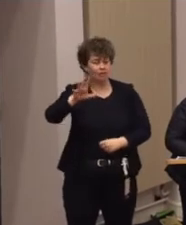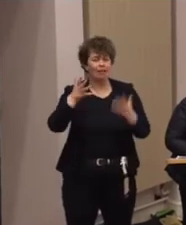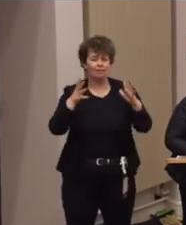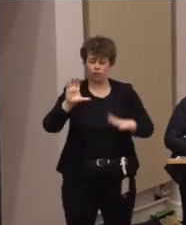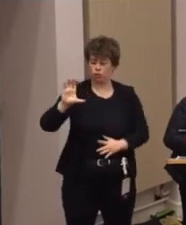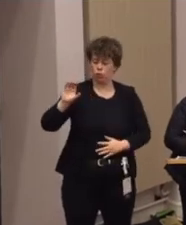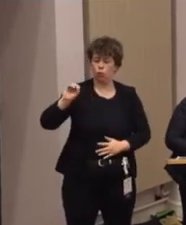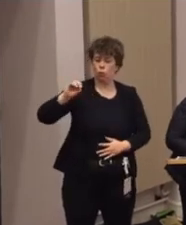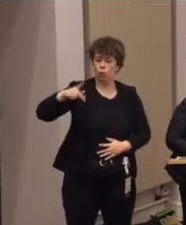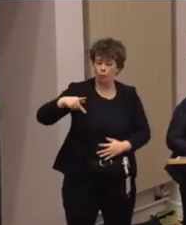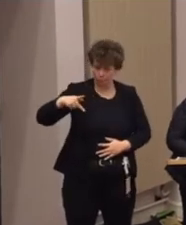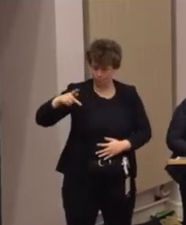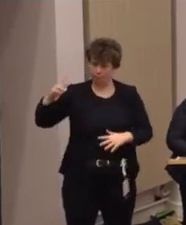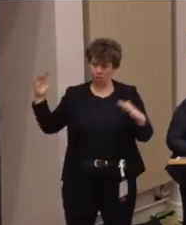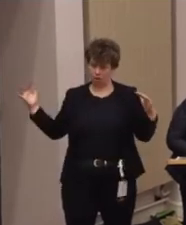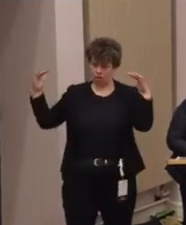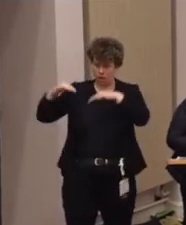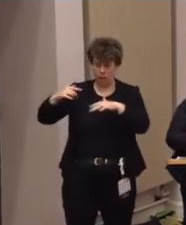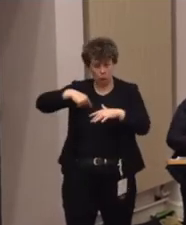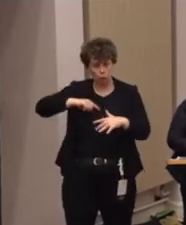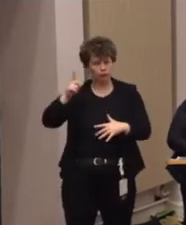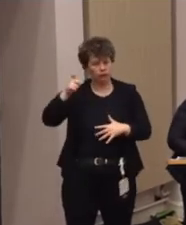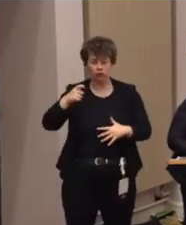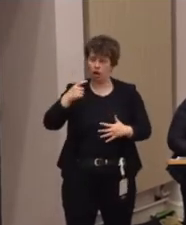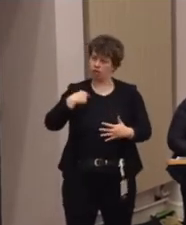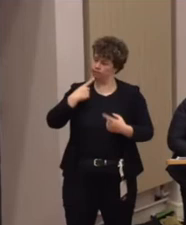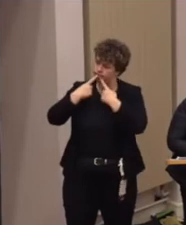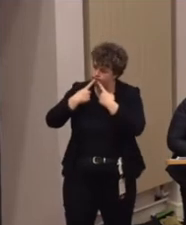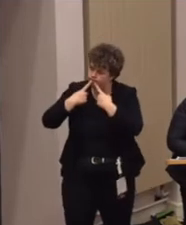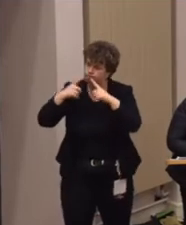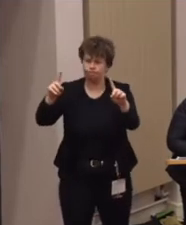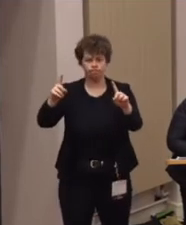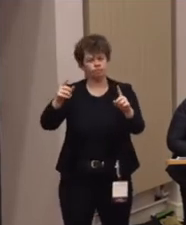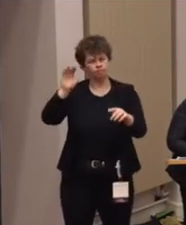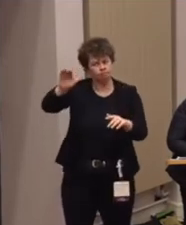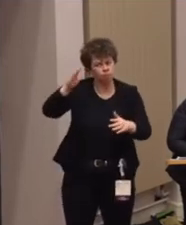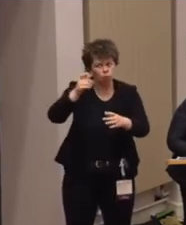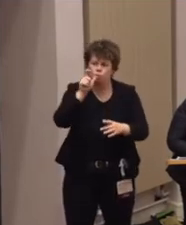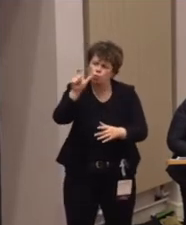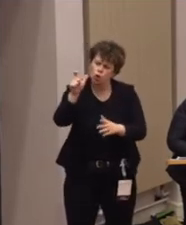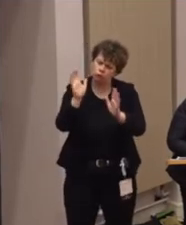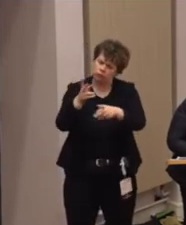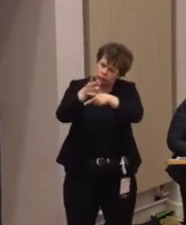to document some of the words and terminologies like persons with disabilities and indigenous